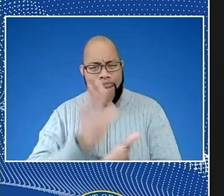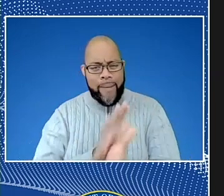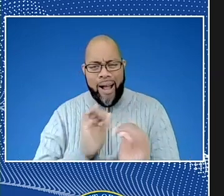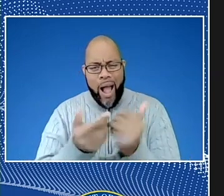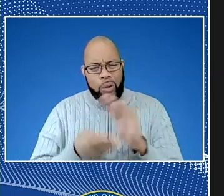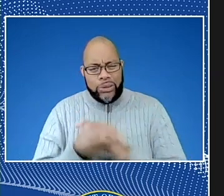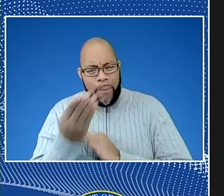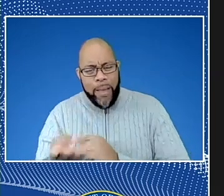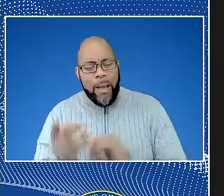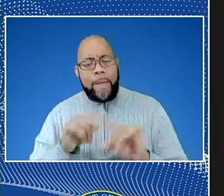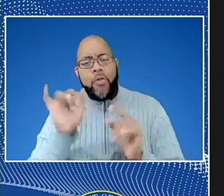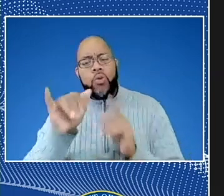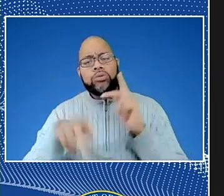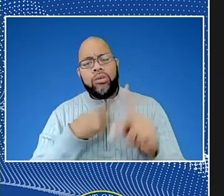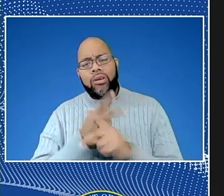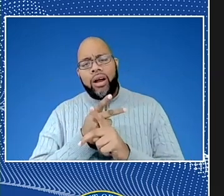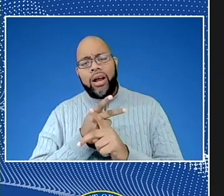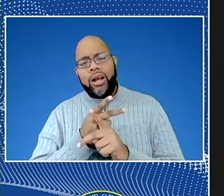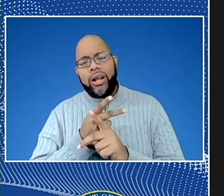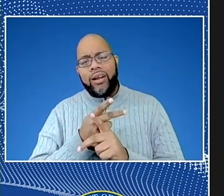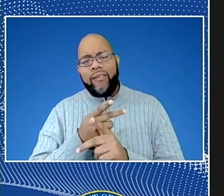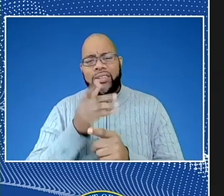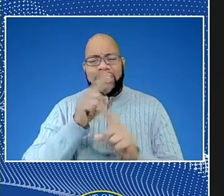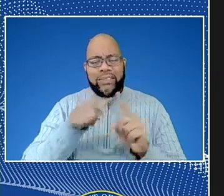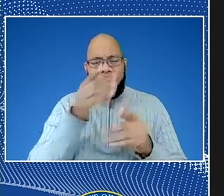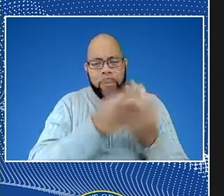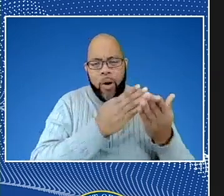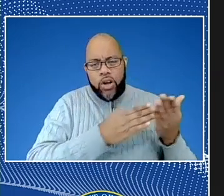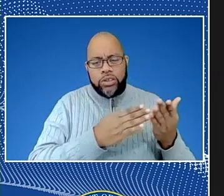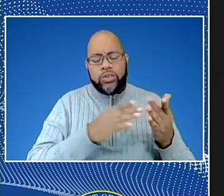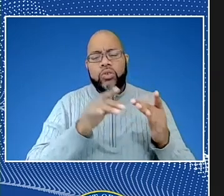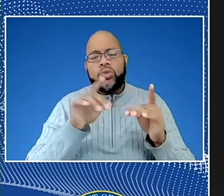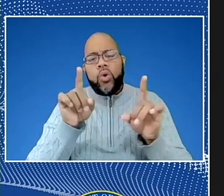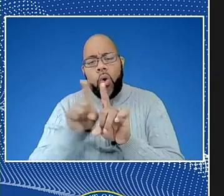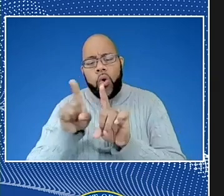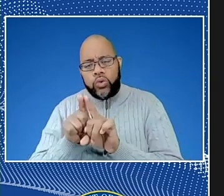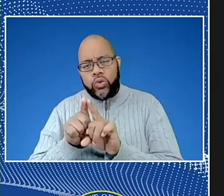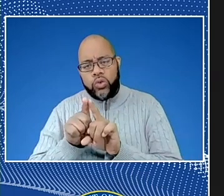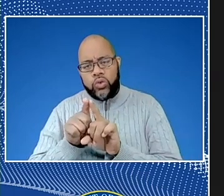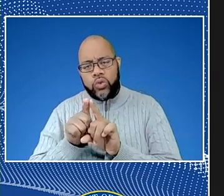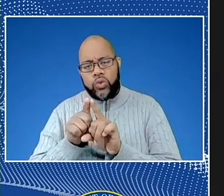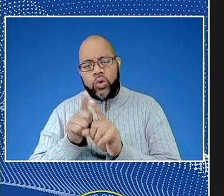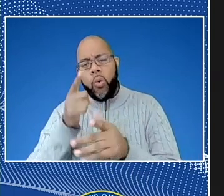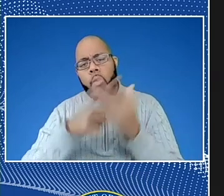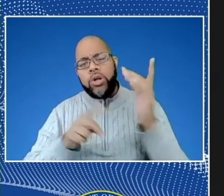Like those types of minute pieces, but also what the Department will accept as a